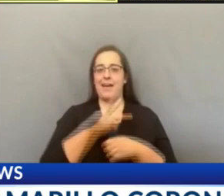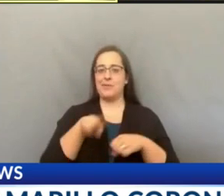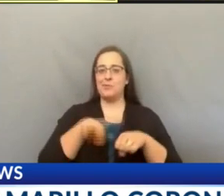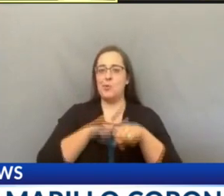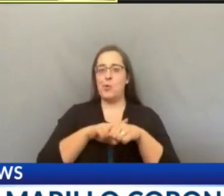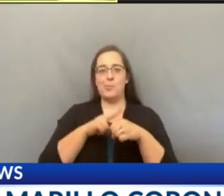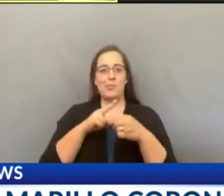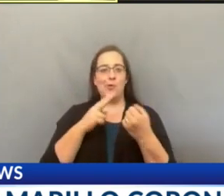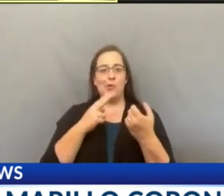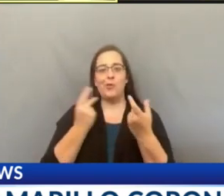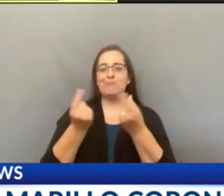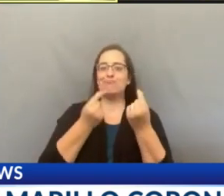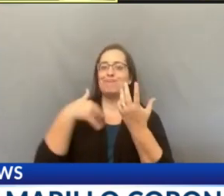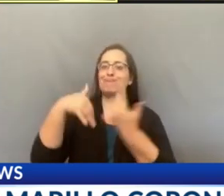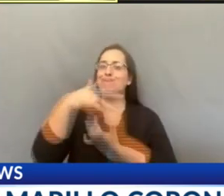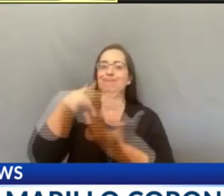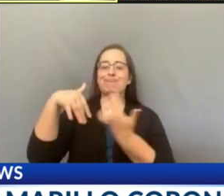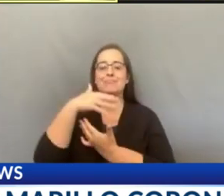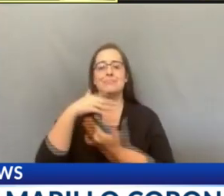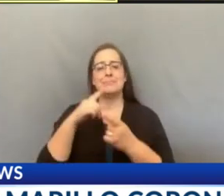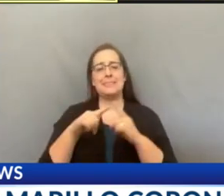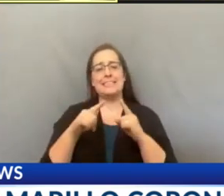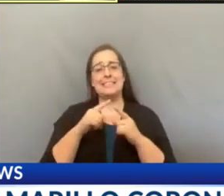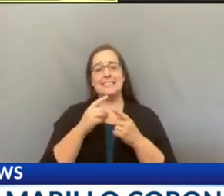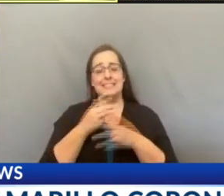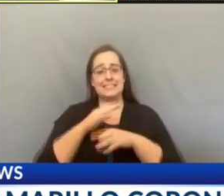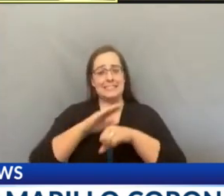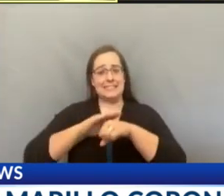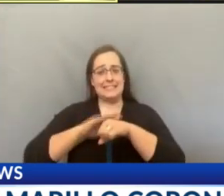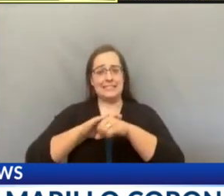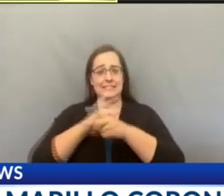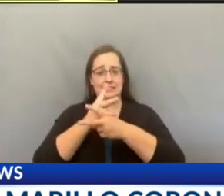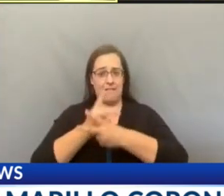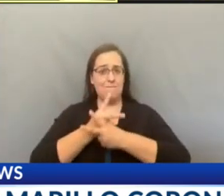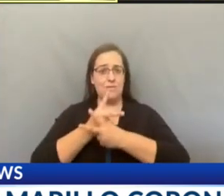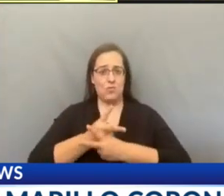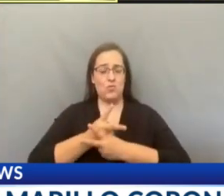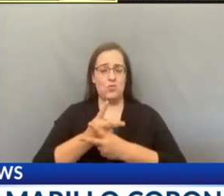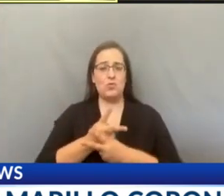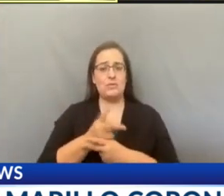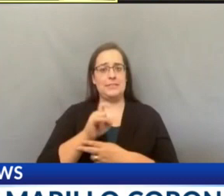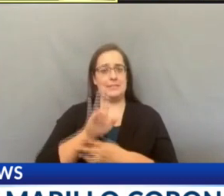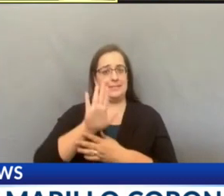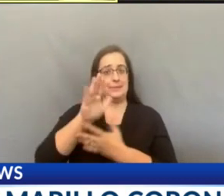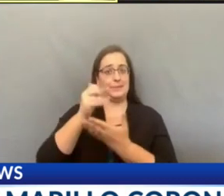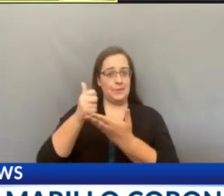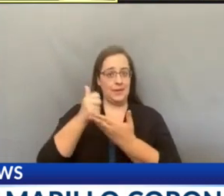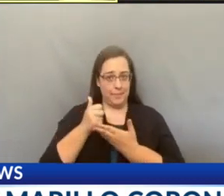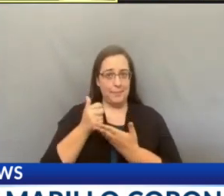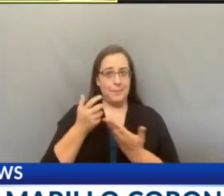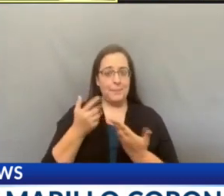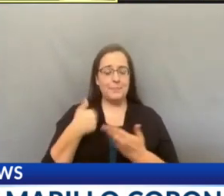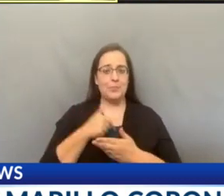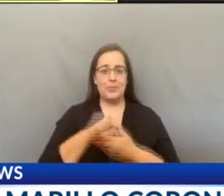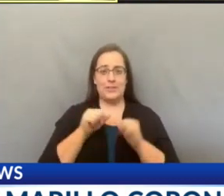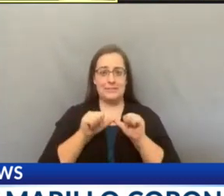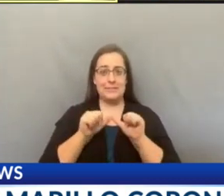EXTENDED FAMILY GET-TOGETHERS. IT'S SO TEMPTING TO REACH OUT TO GIVE SOMEONE A HUG OR GO BACK TO THOSE NORMAL SOCIAL INTERACTIONS